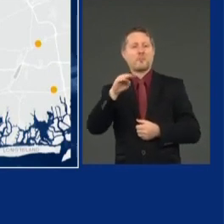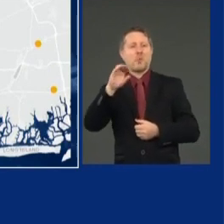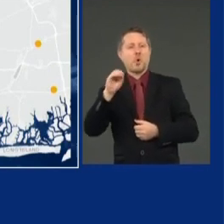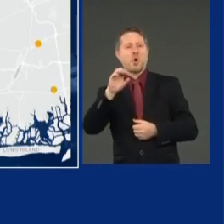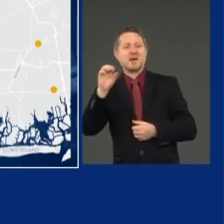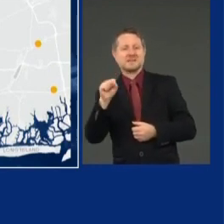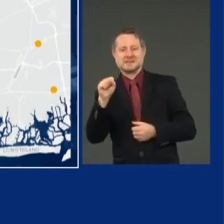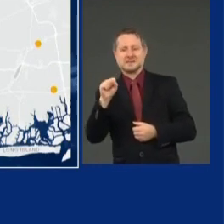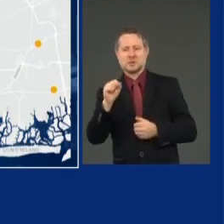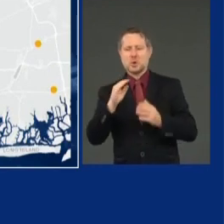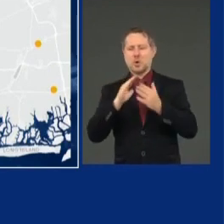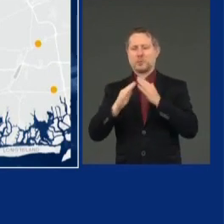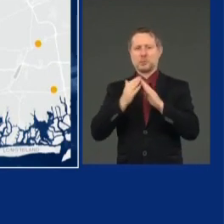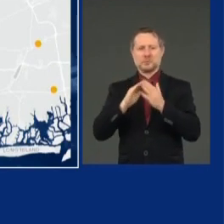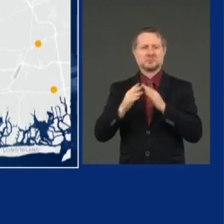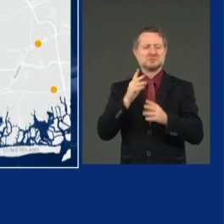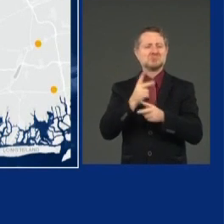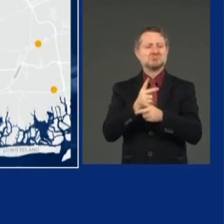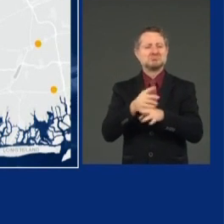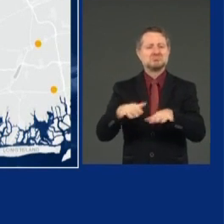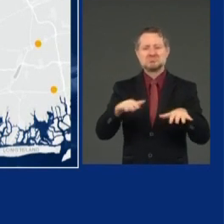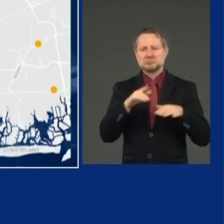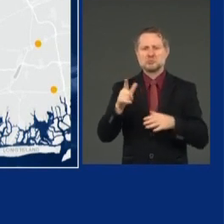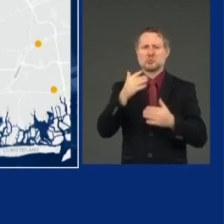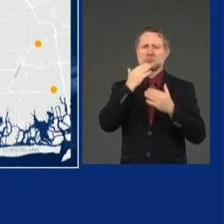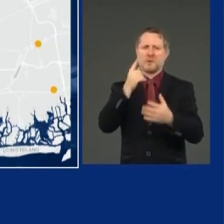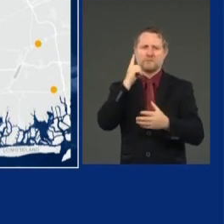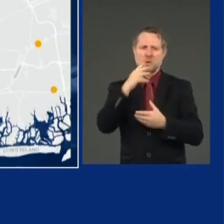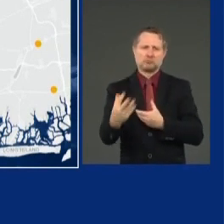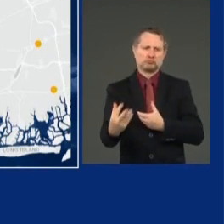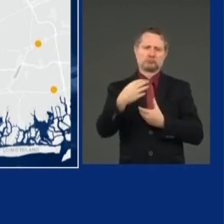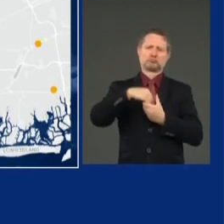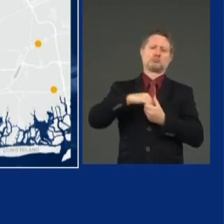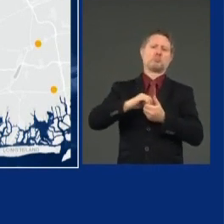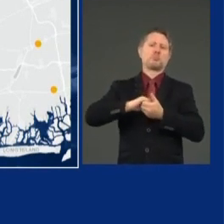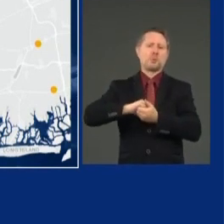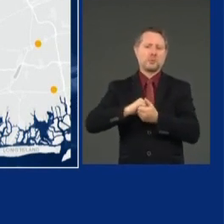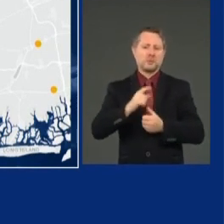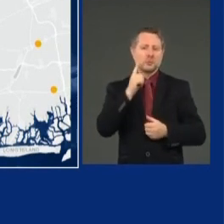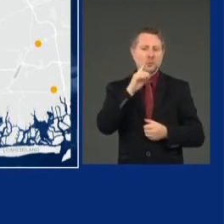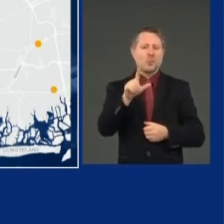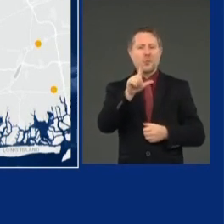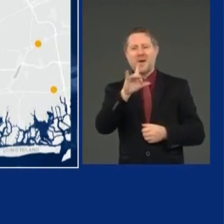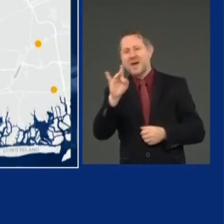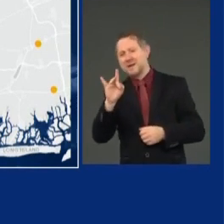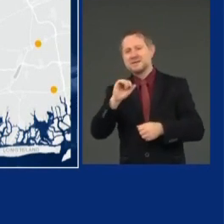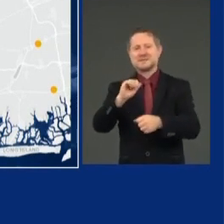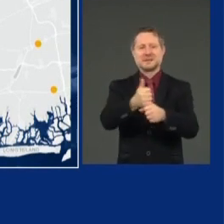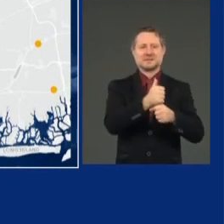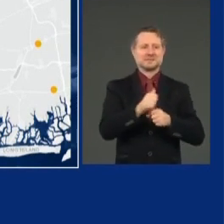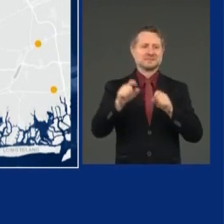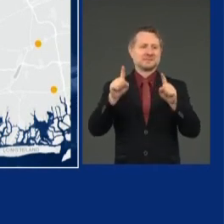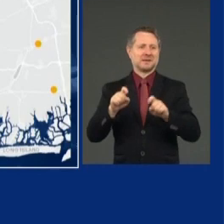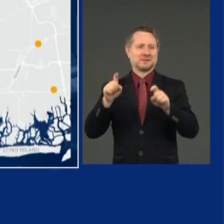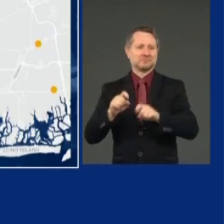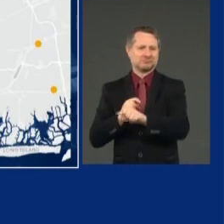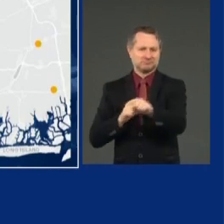TOTAL CHURCHES. WE'RE GOING TO PARTNER WITH SONOS COMMUNITY CARE, AND I WANT TO THANK THEM VERY MUCH FOR